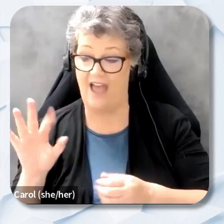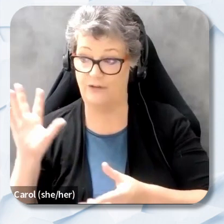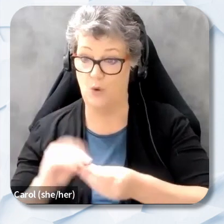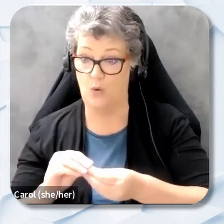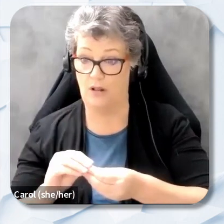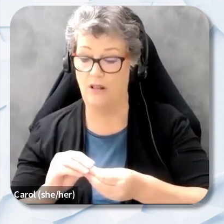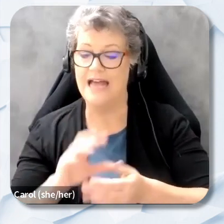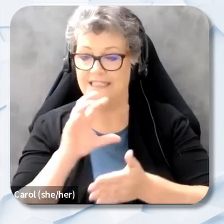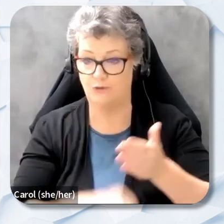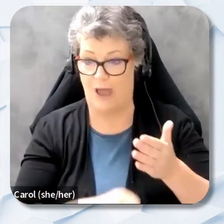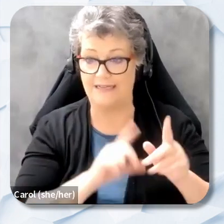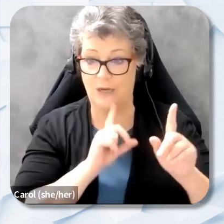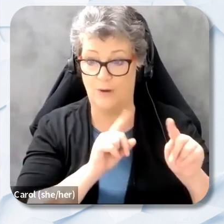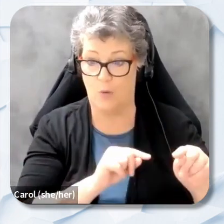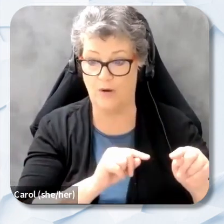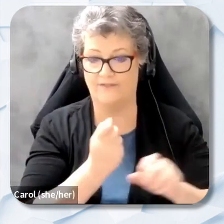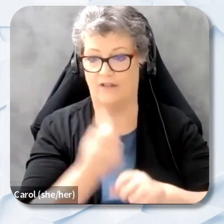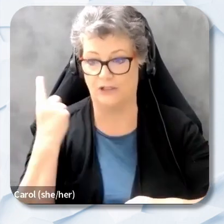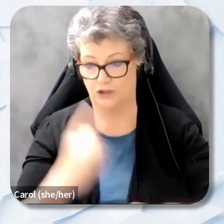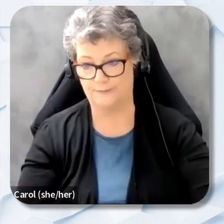the total reported for last year.